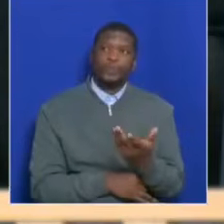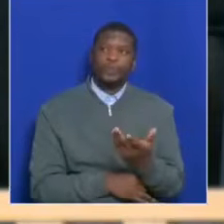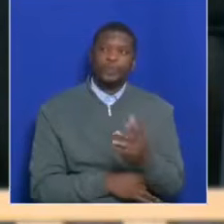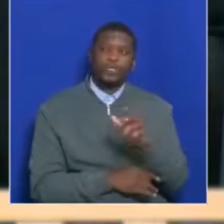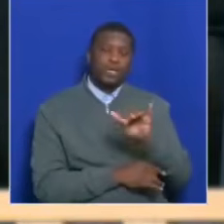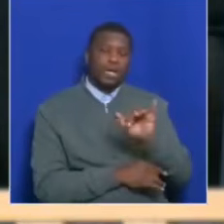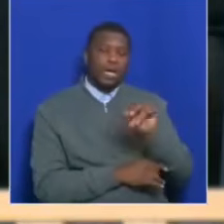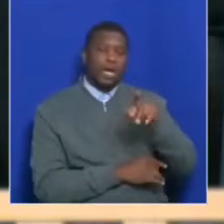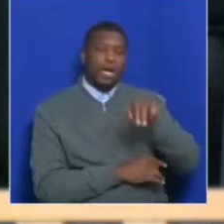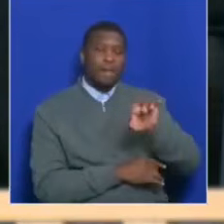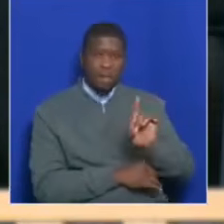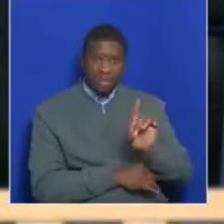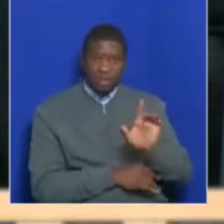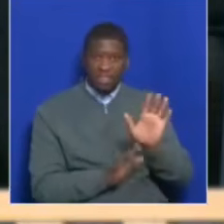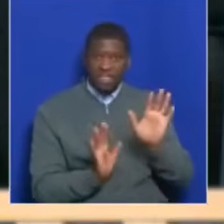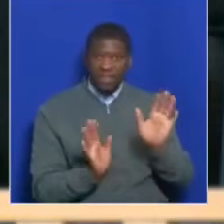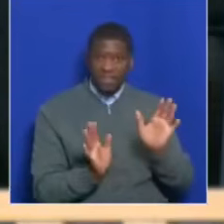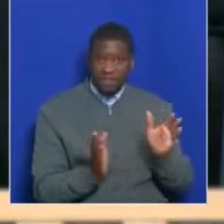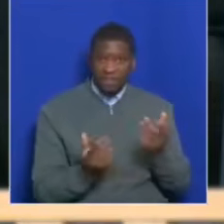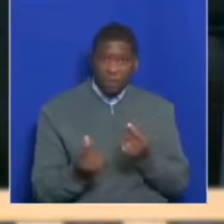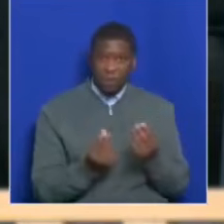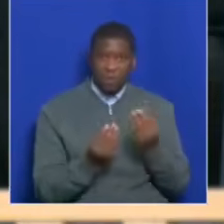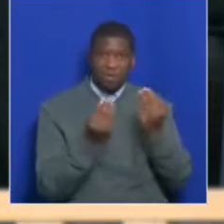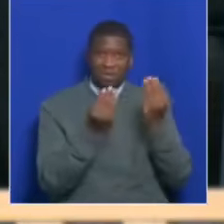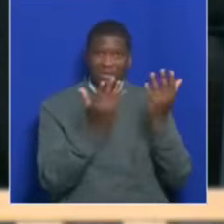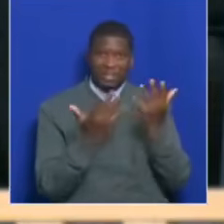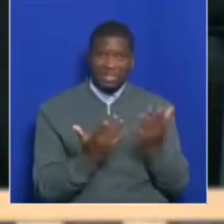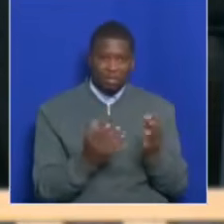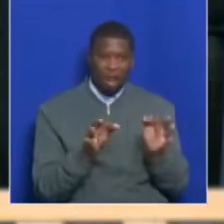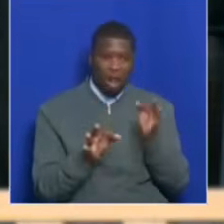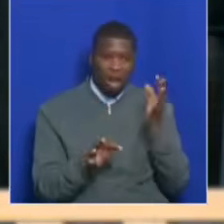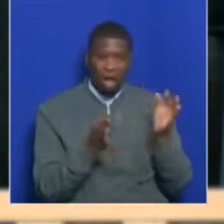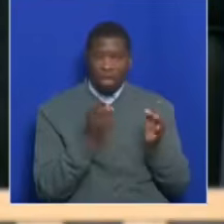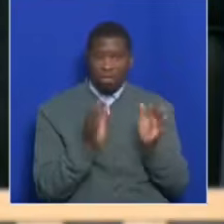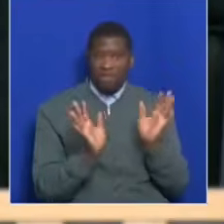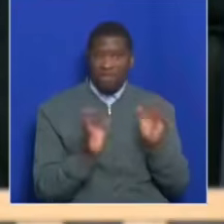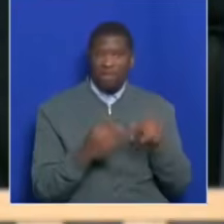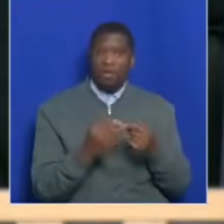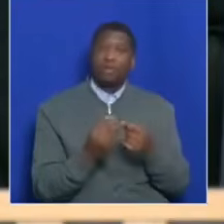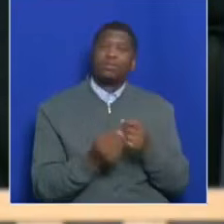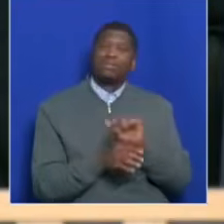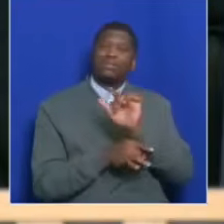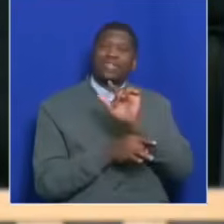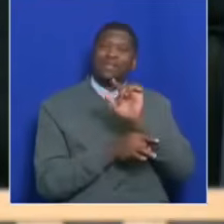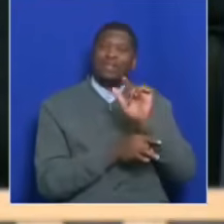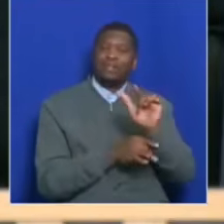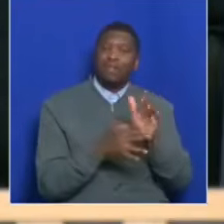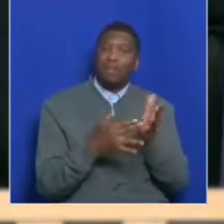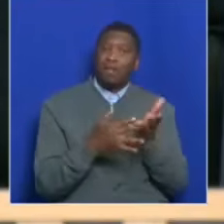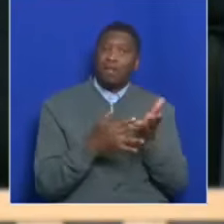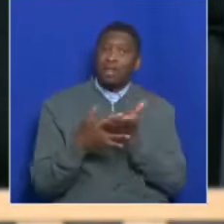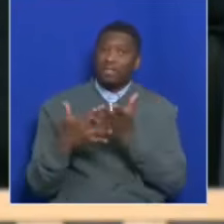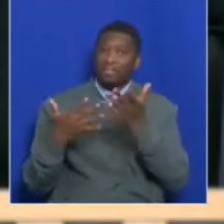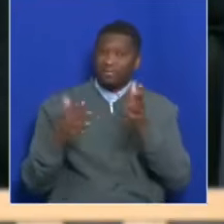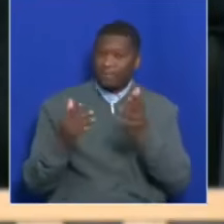done the statistical analysis of of the 77 cases so much cash in transit cases and the